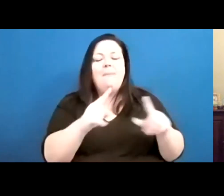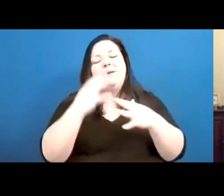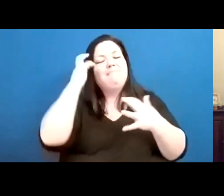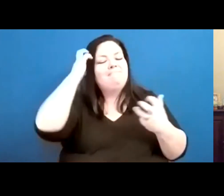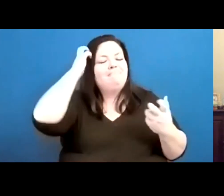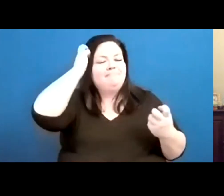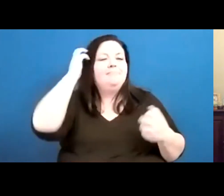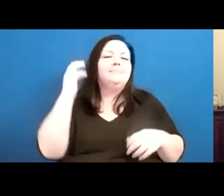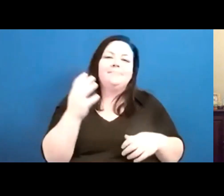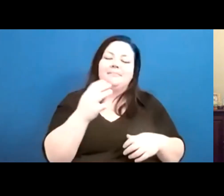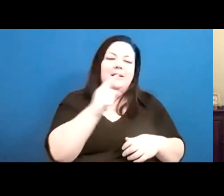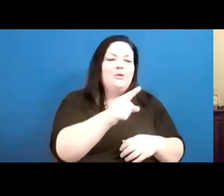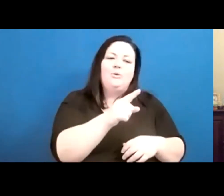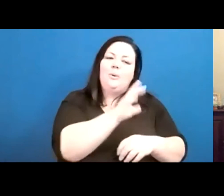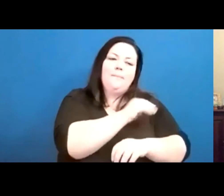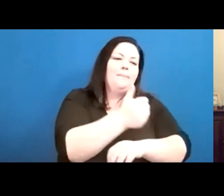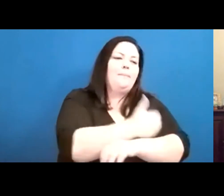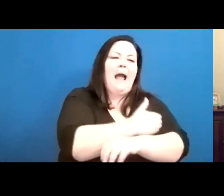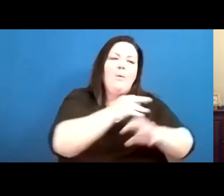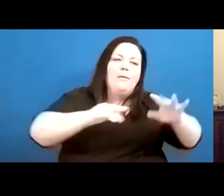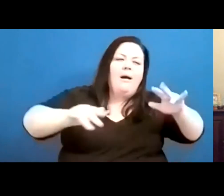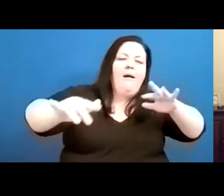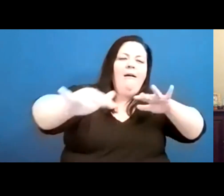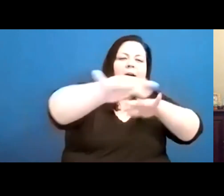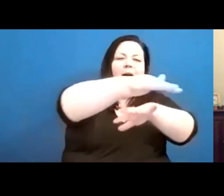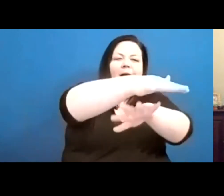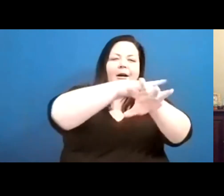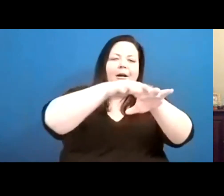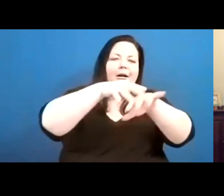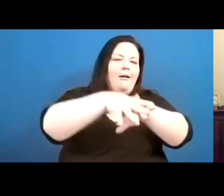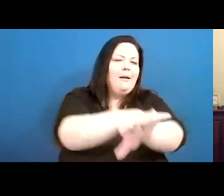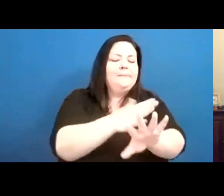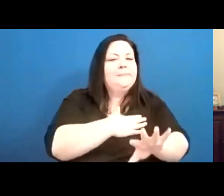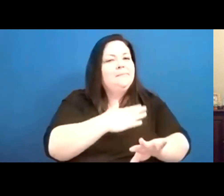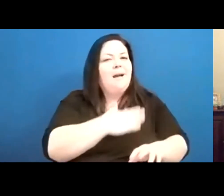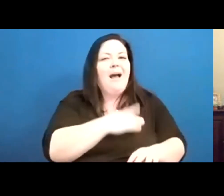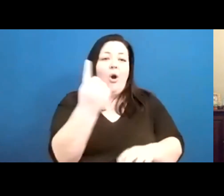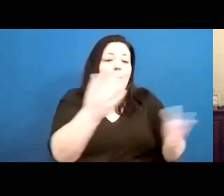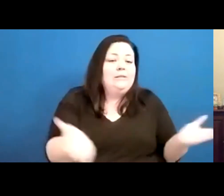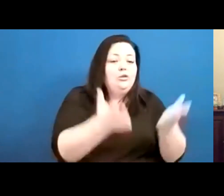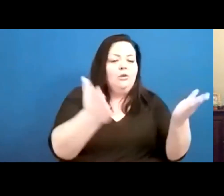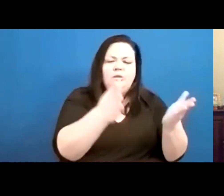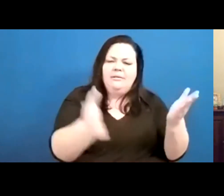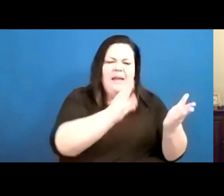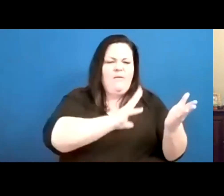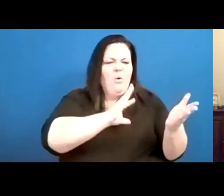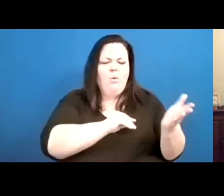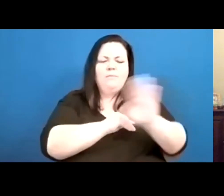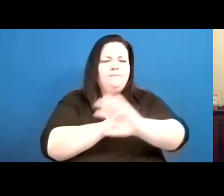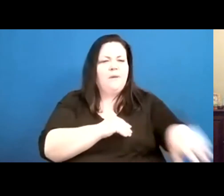Your power floats and intertwines with mine, always encouraging, never dwarfing the other. We live in each other's heartbeats